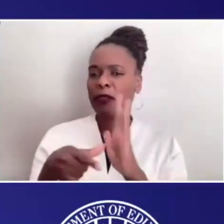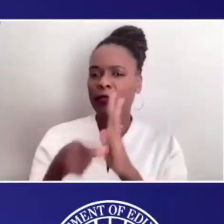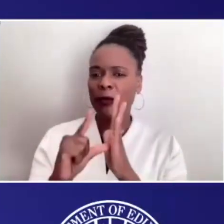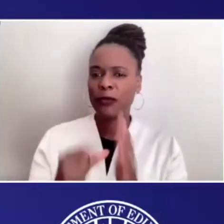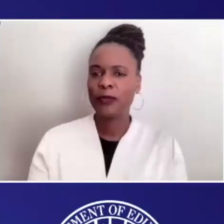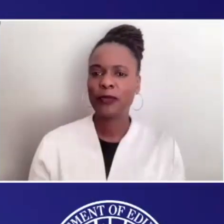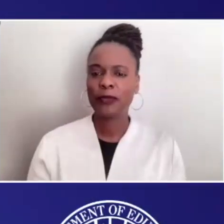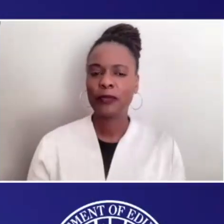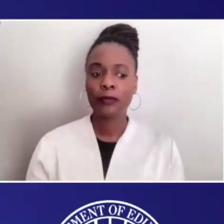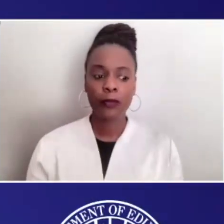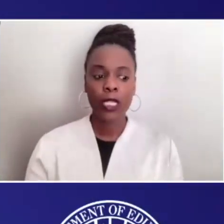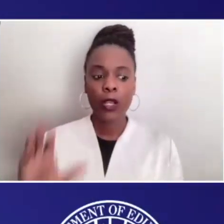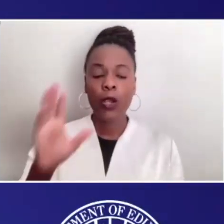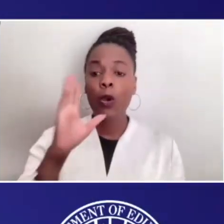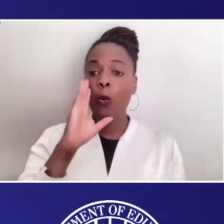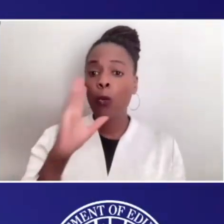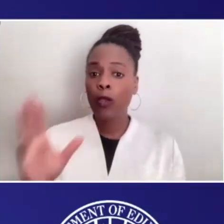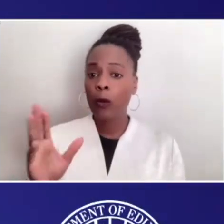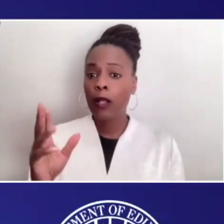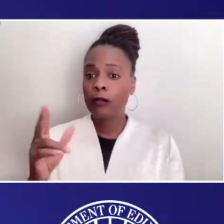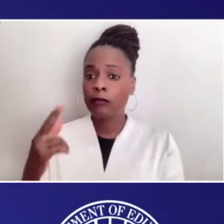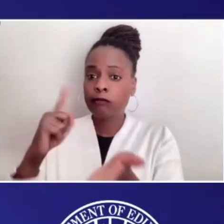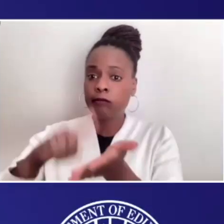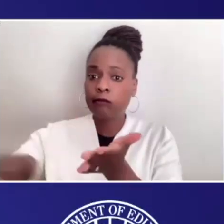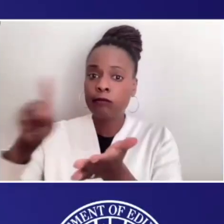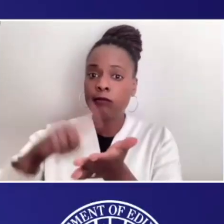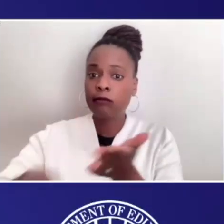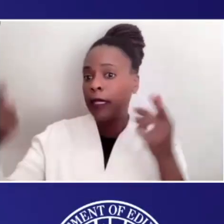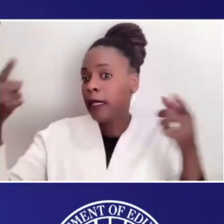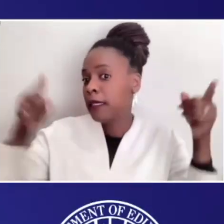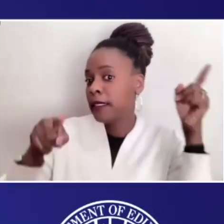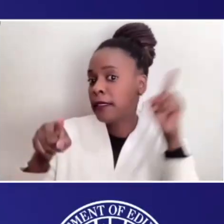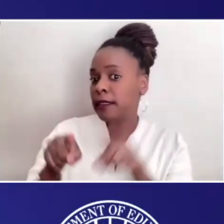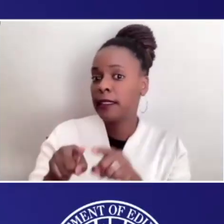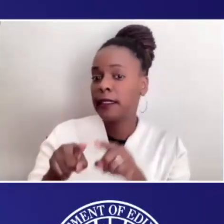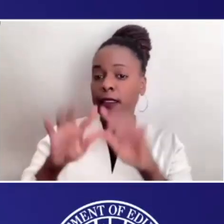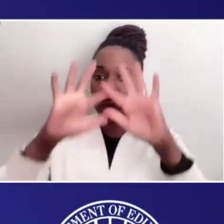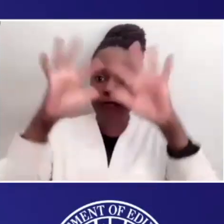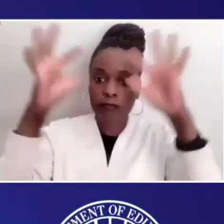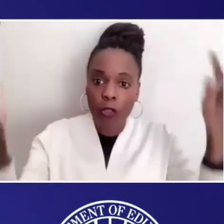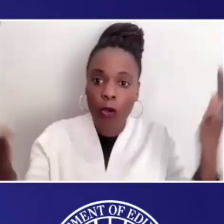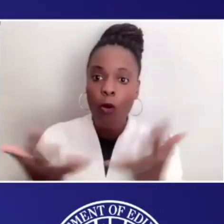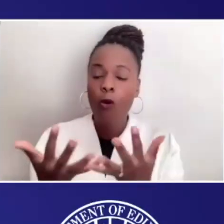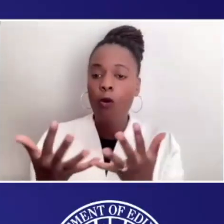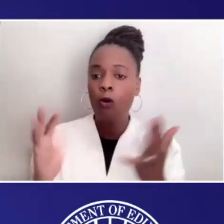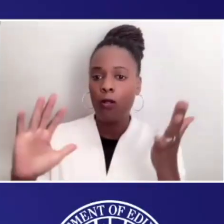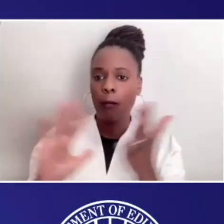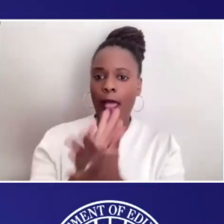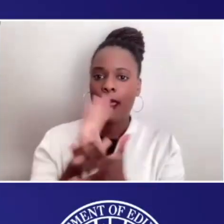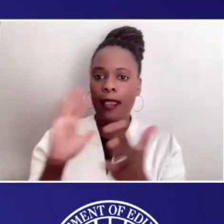We will be taking consensus as a whole on the package. The package exists with 16